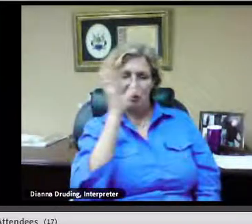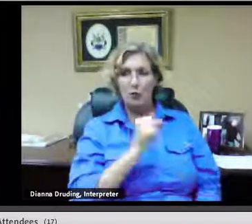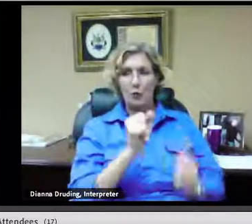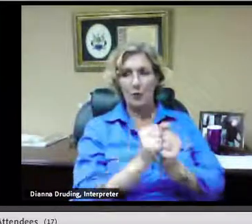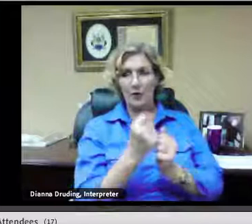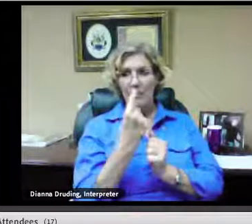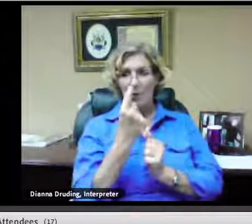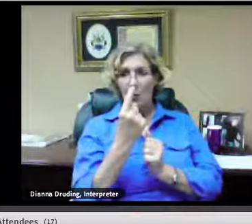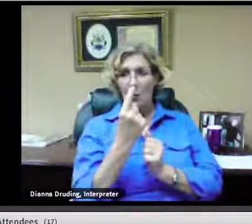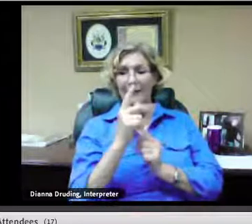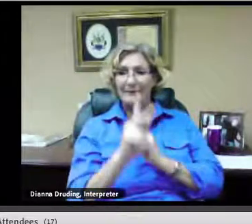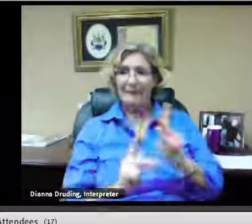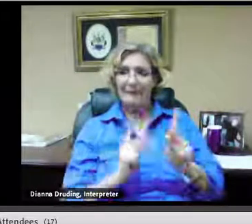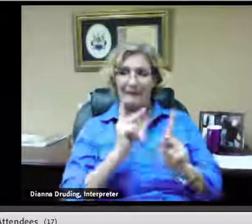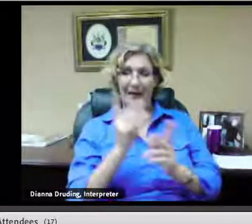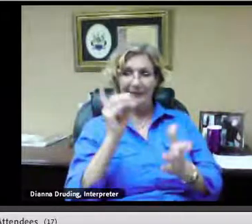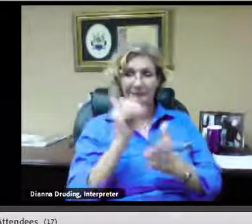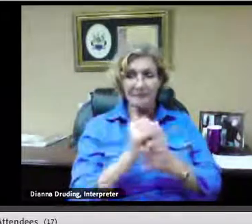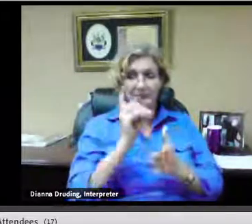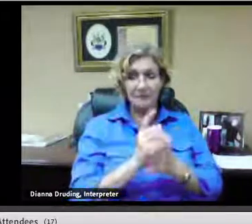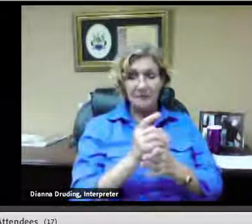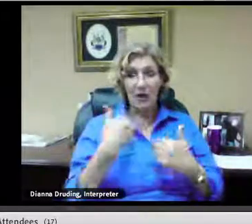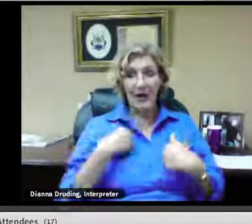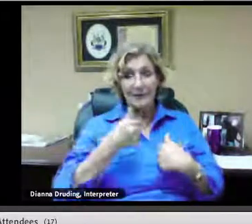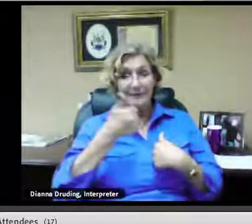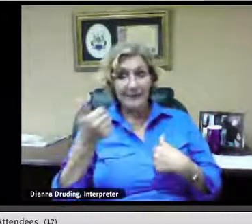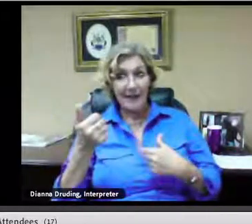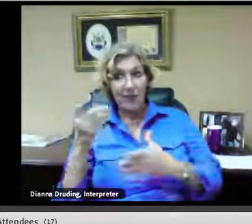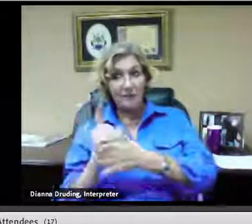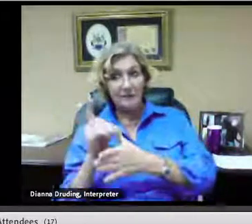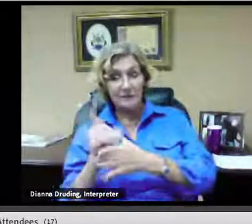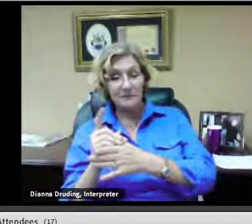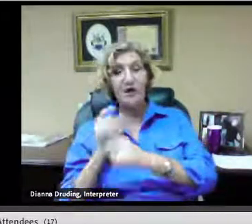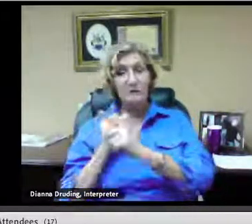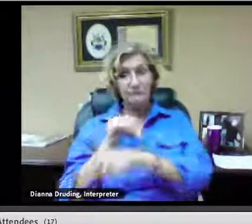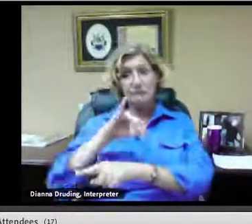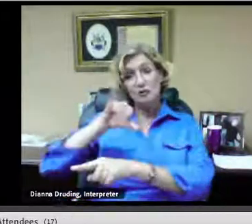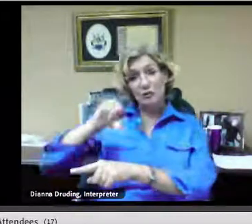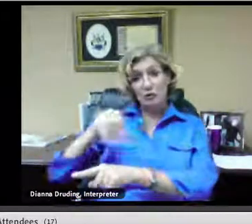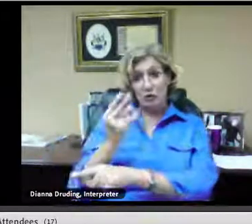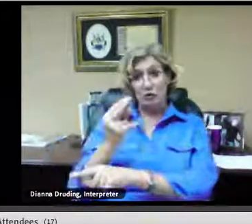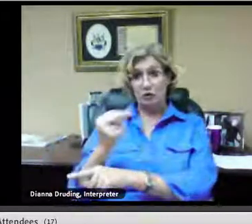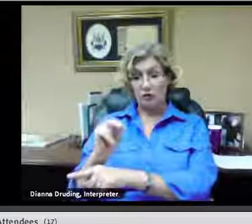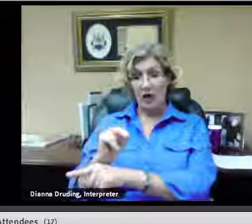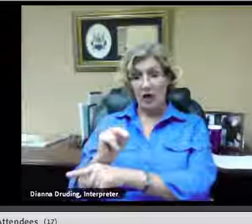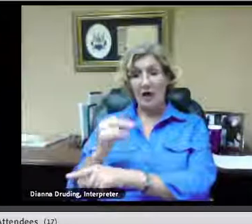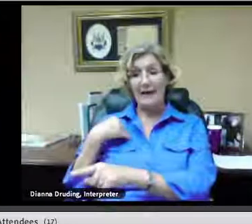He's in a wheelchair, severe physical limitations, cognitively, smarter than, you know, anyone I know.